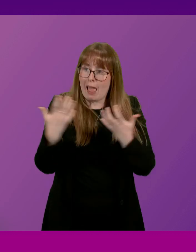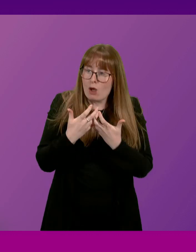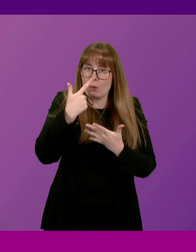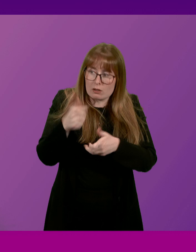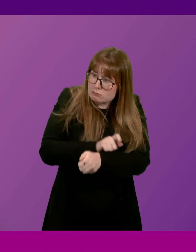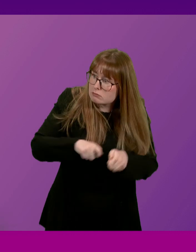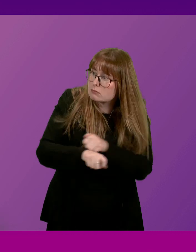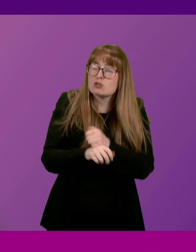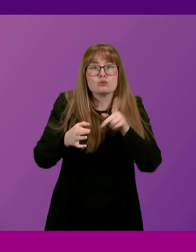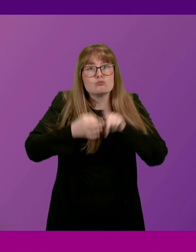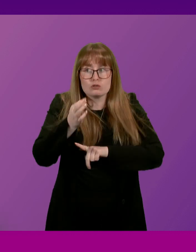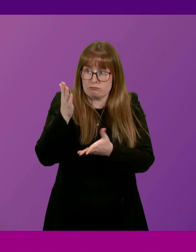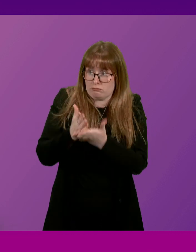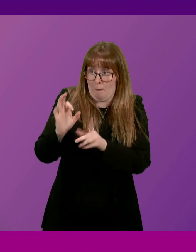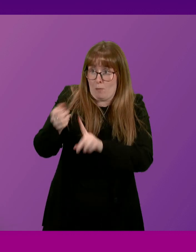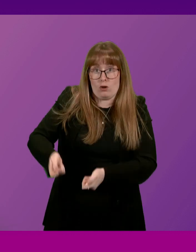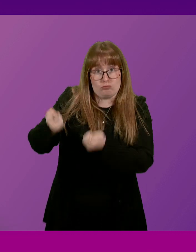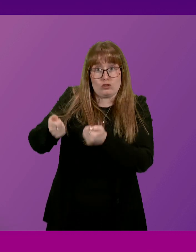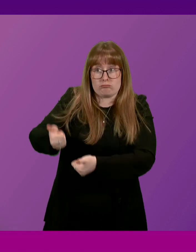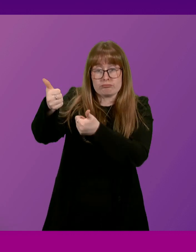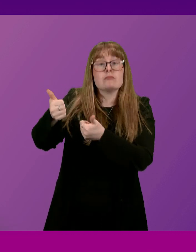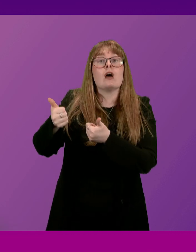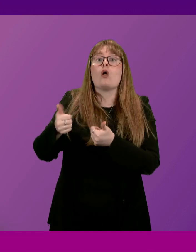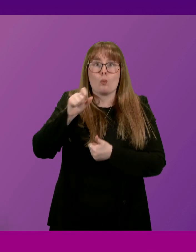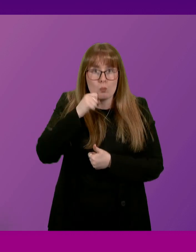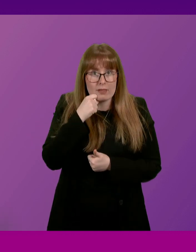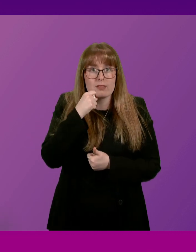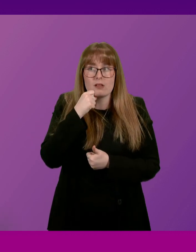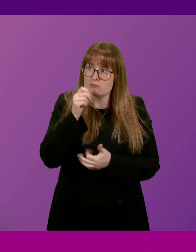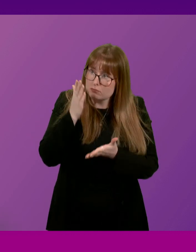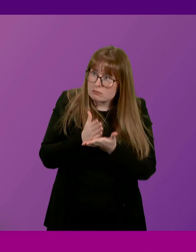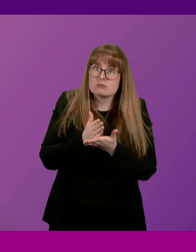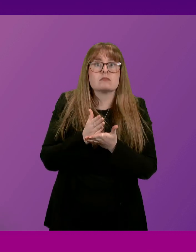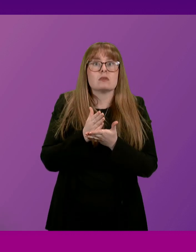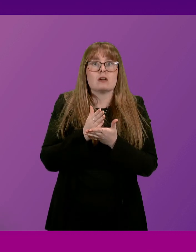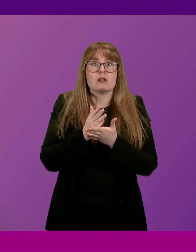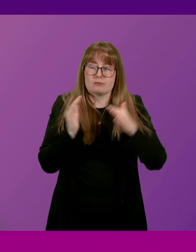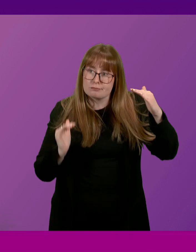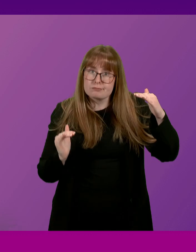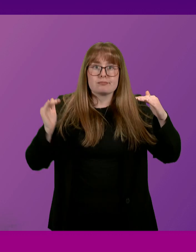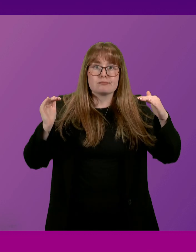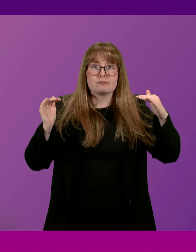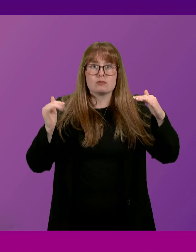address the legitimate point that Carol Mochan raises, which fuels inequality in our country.